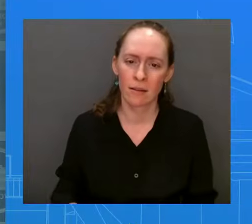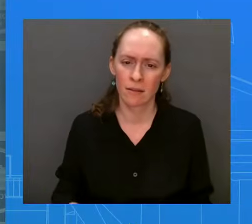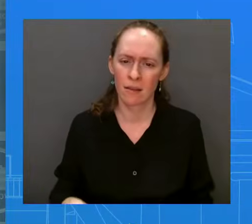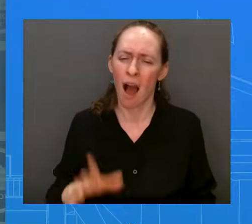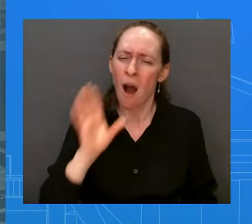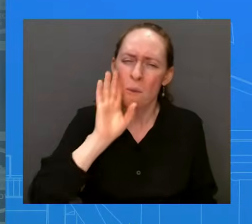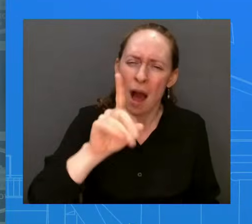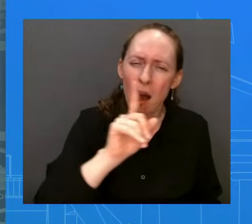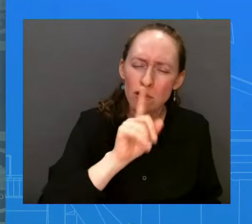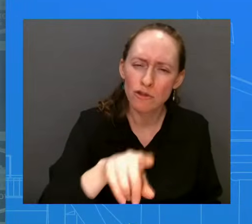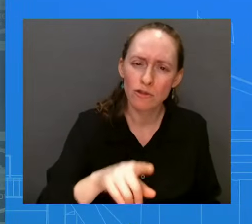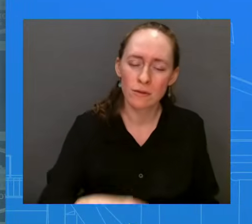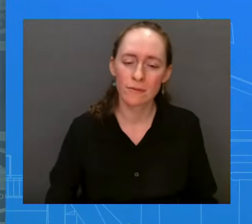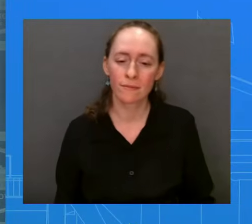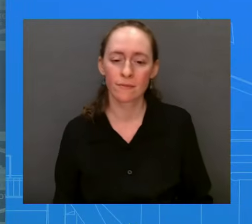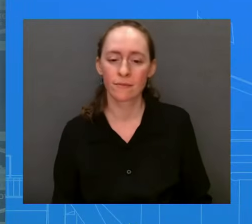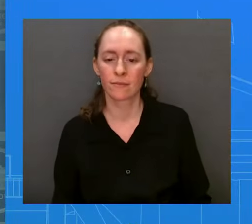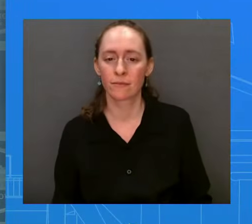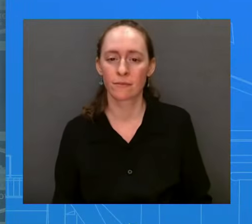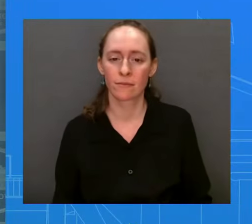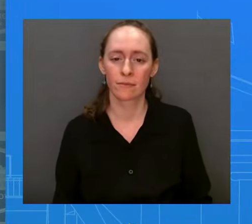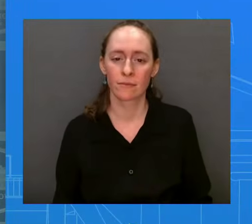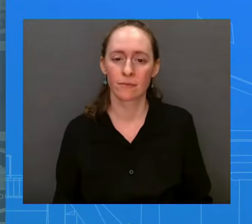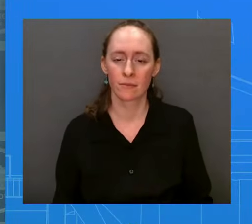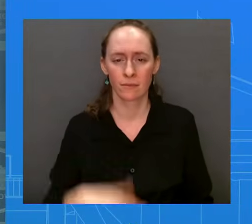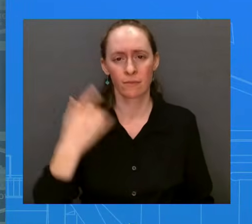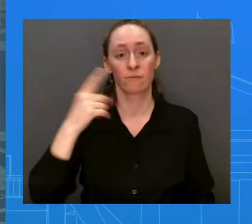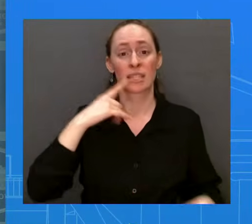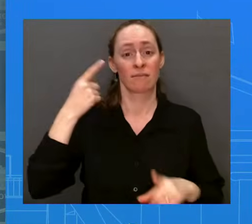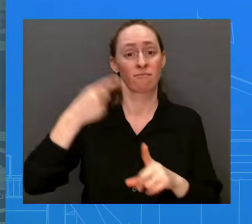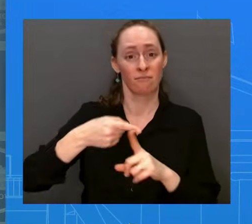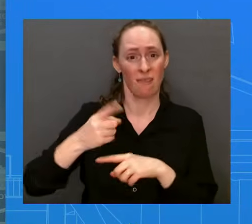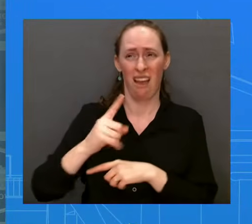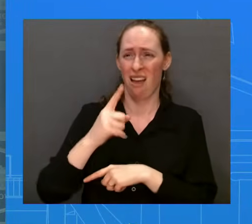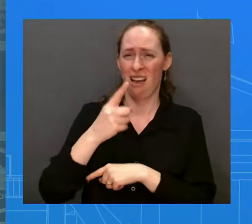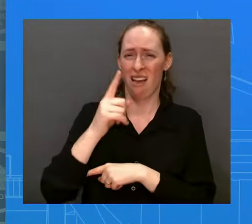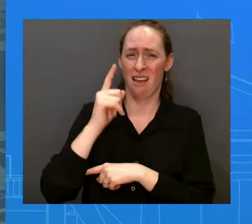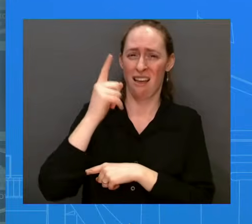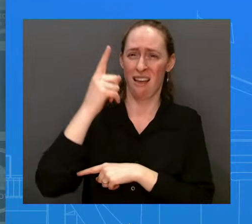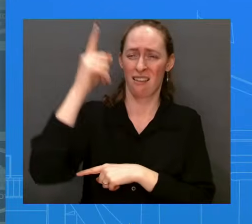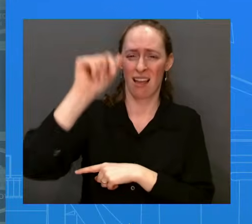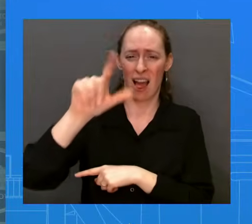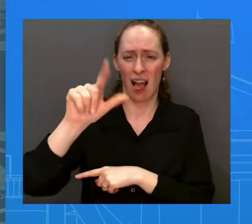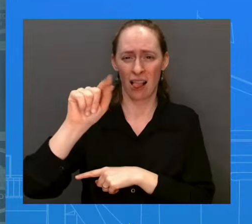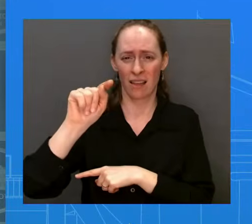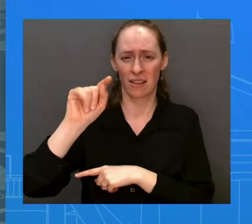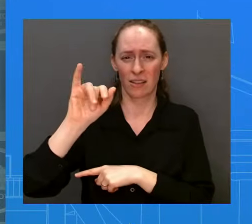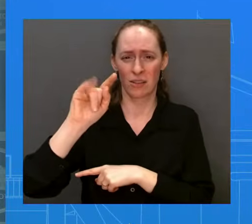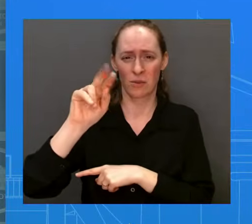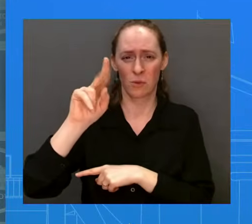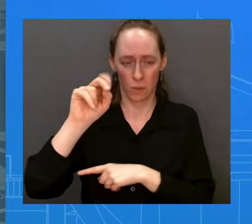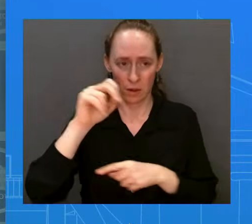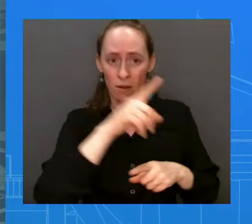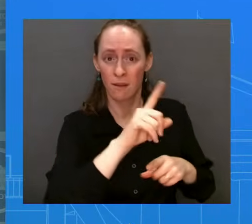The Chinese spy balloon was at 60,000-plus -- well outside commercial air traffic concerns.